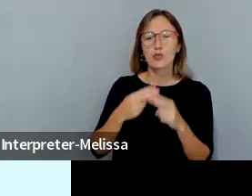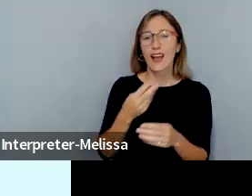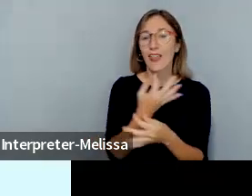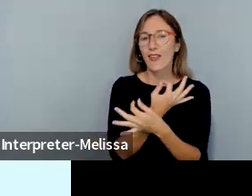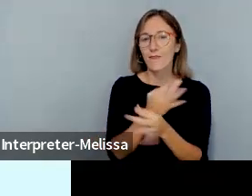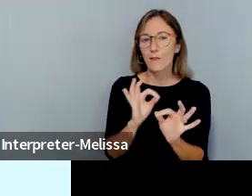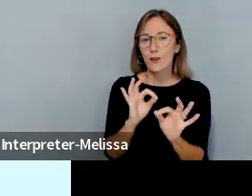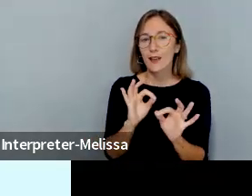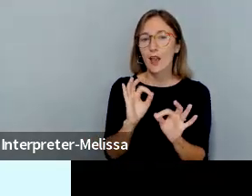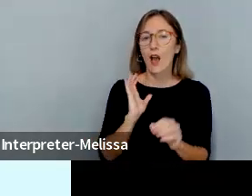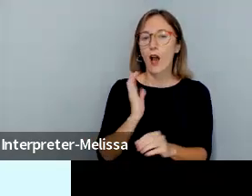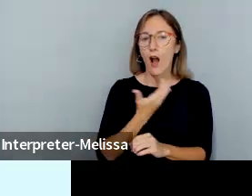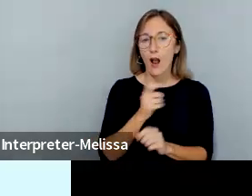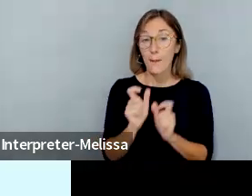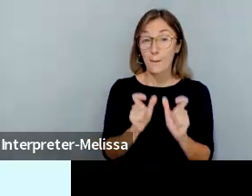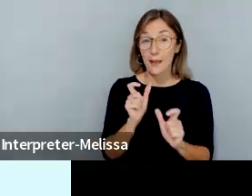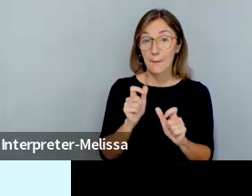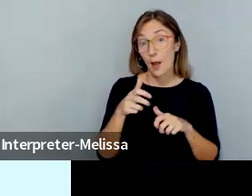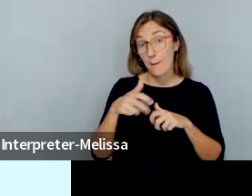Marsha and her husband led --